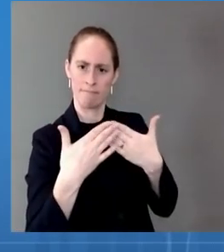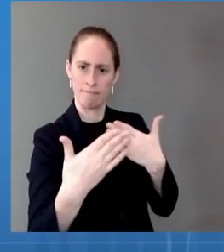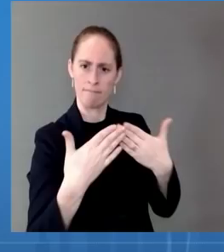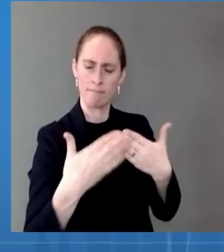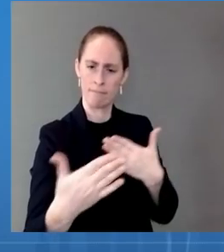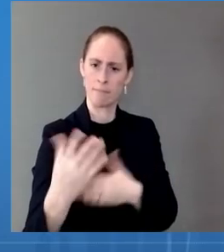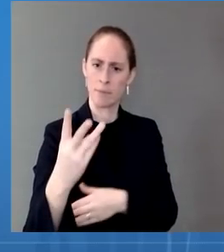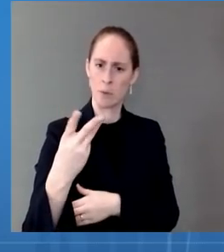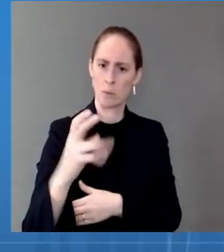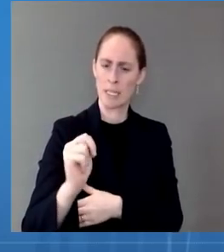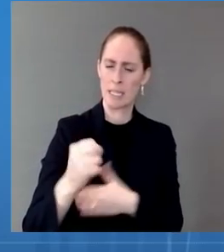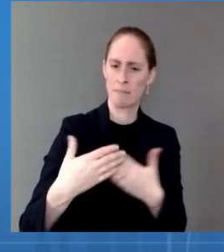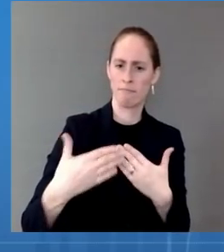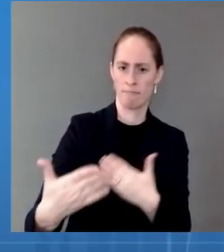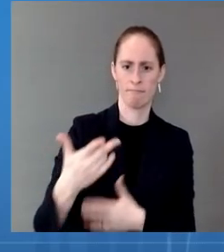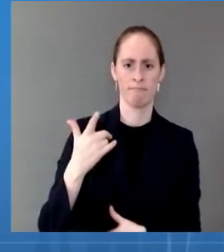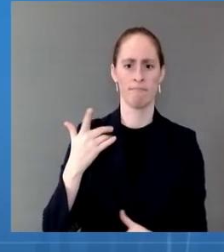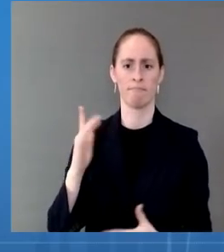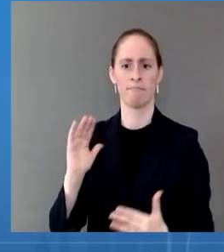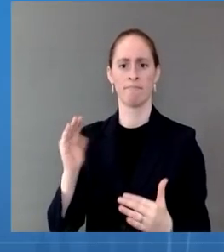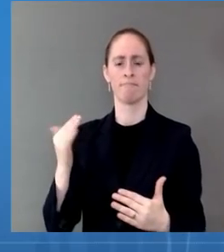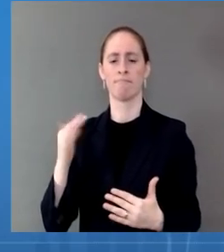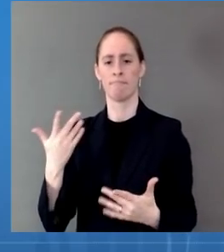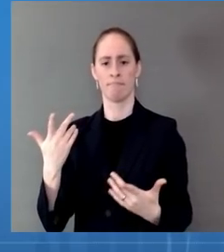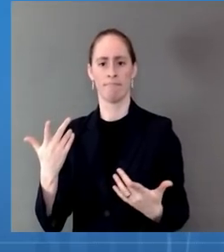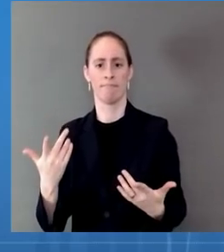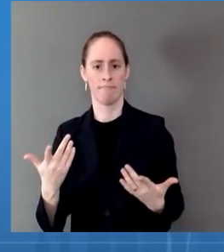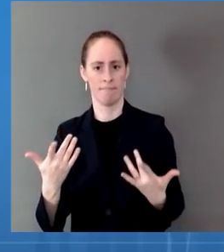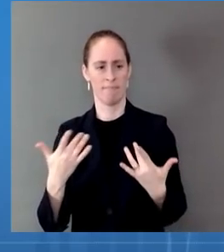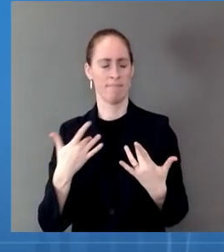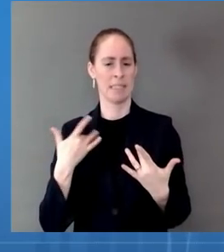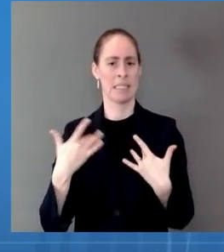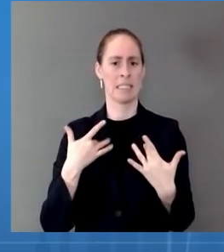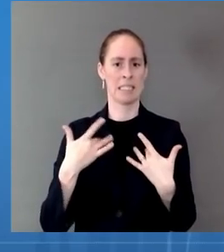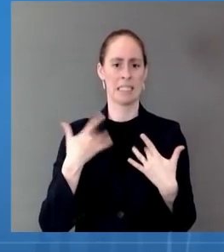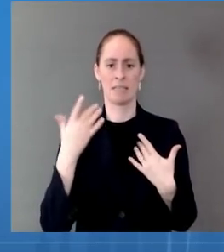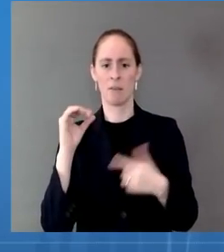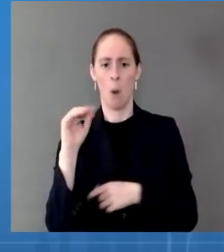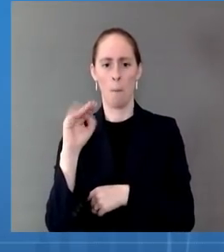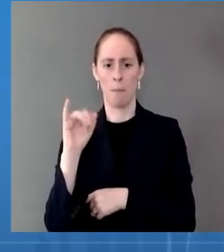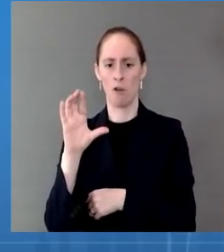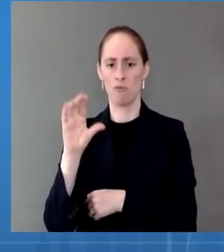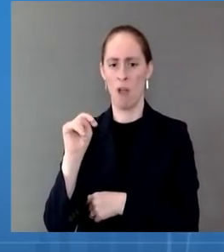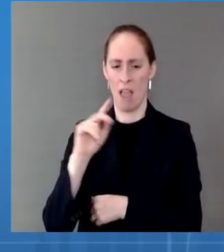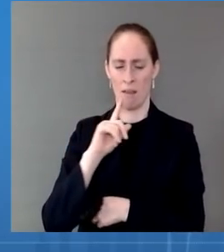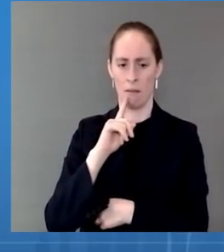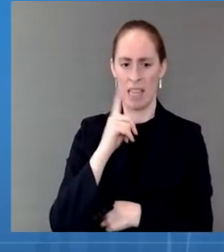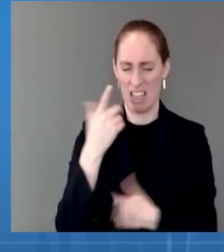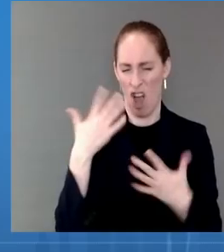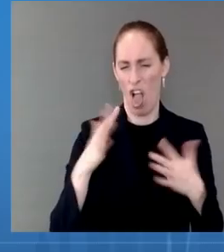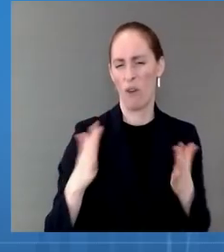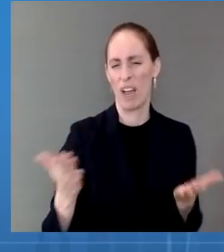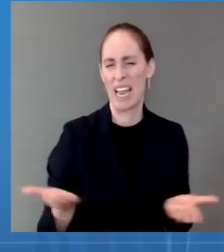So I'm just going to ask if there's a timeline on when they might be lifted and sort of what you see,